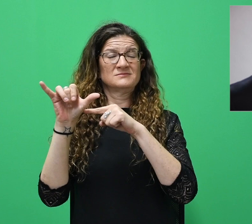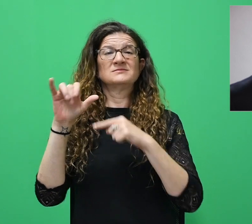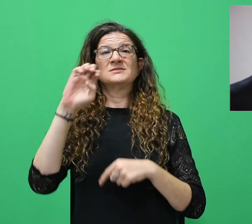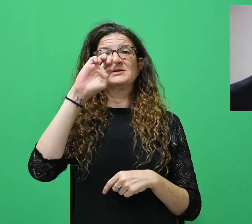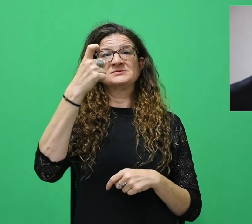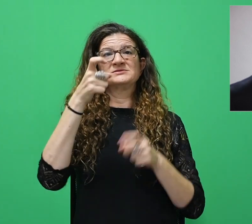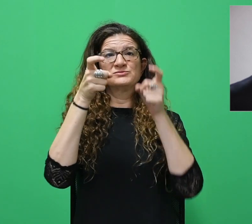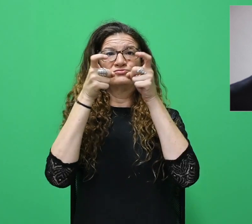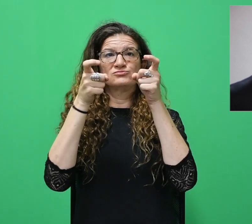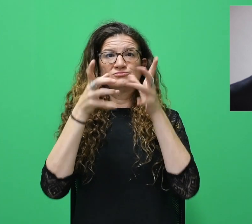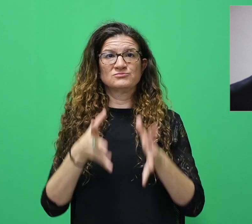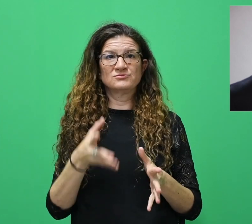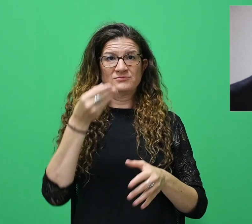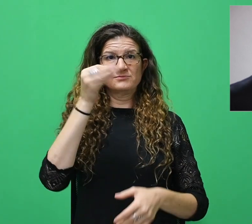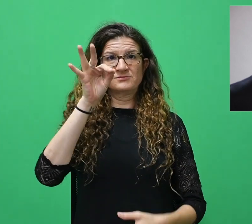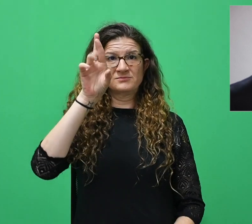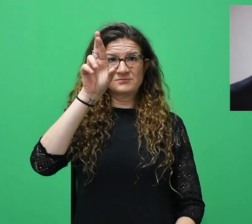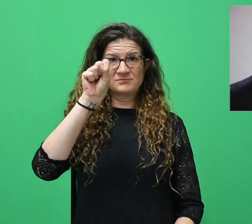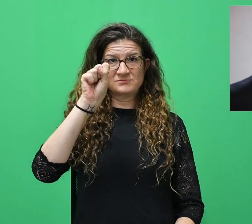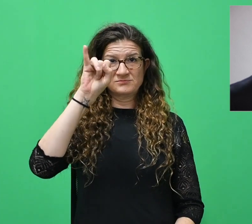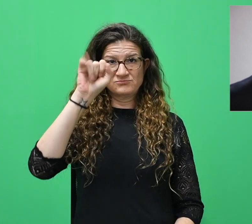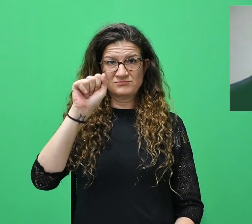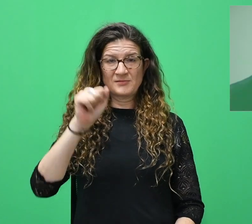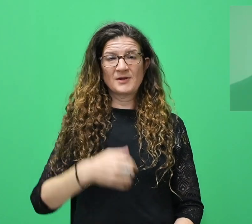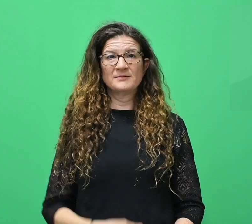Executive Director of RSIA.